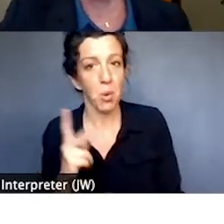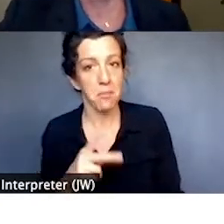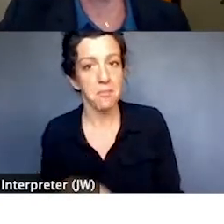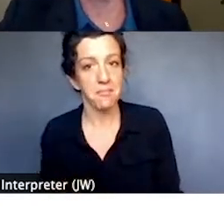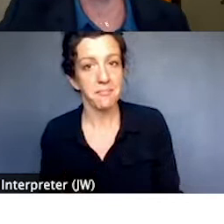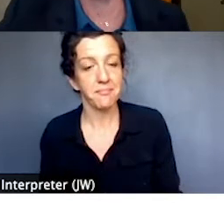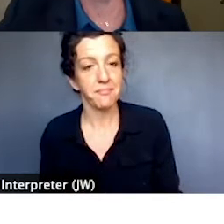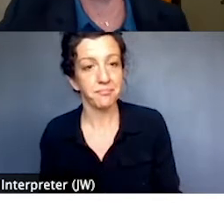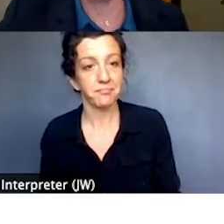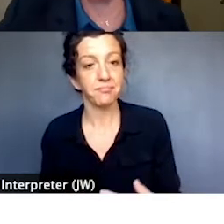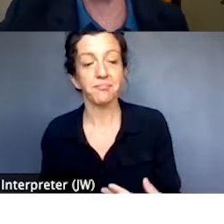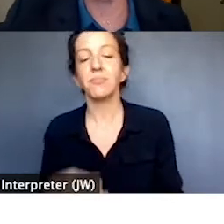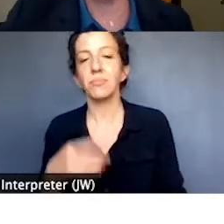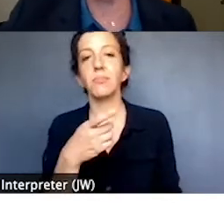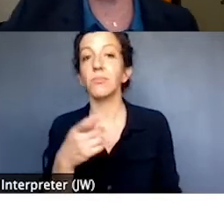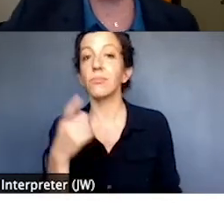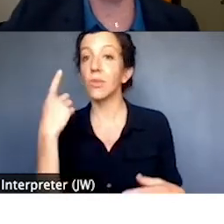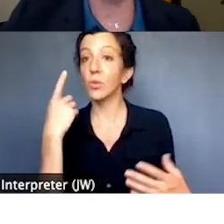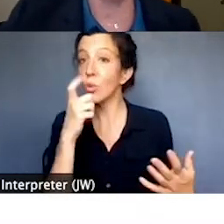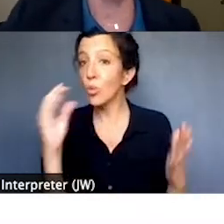And in opposition, the Republicans and Libertarians.